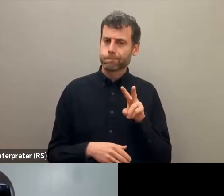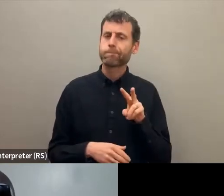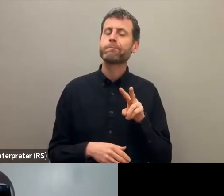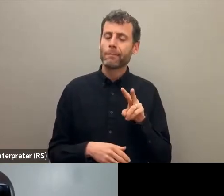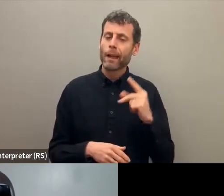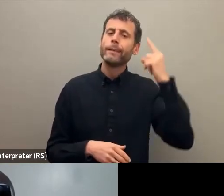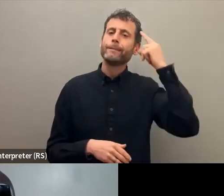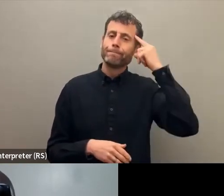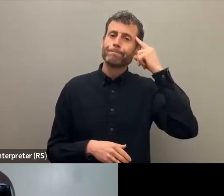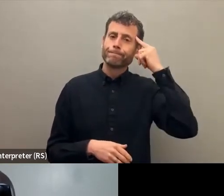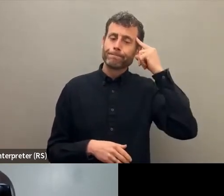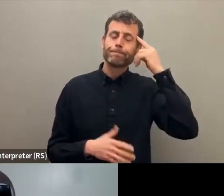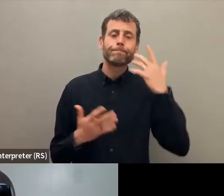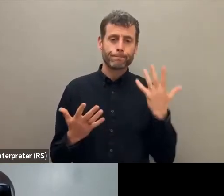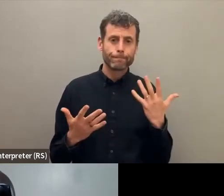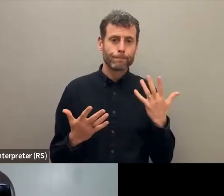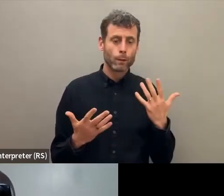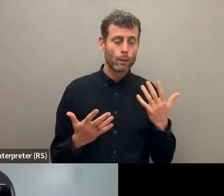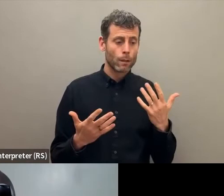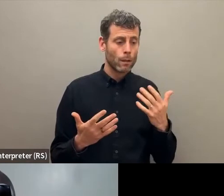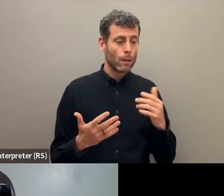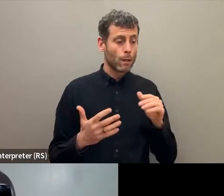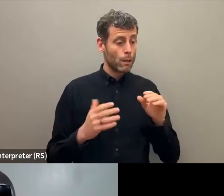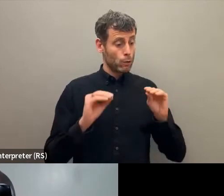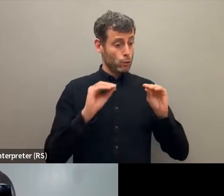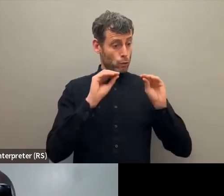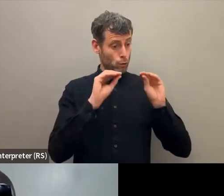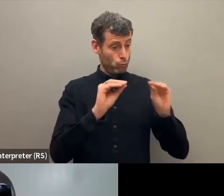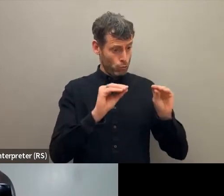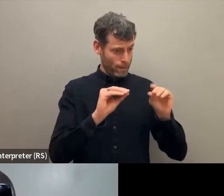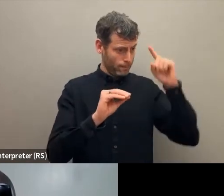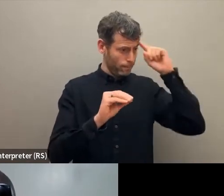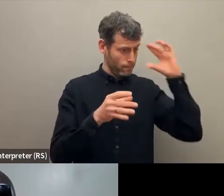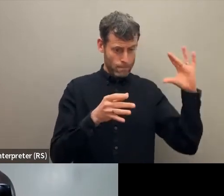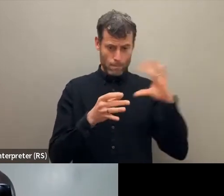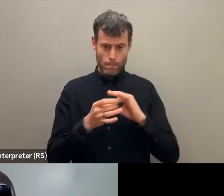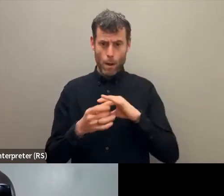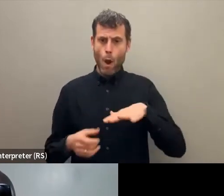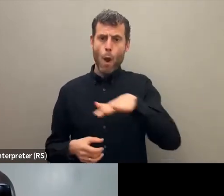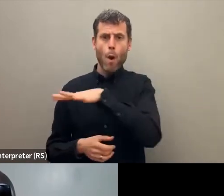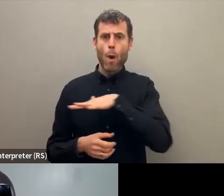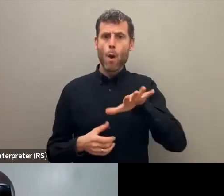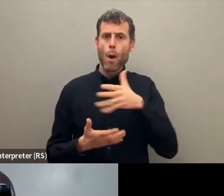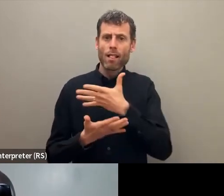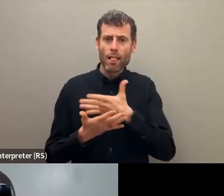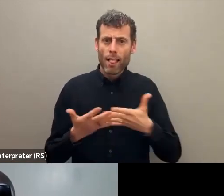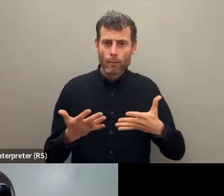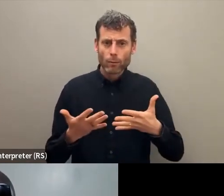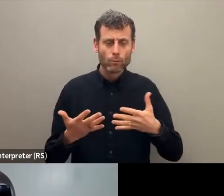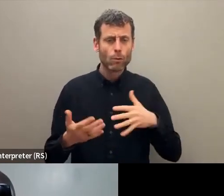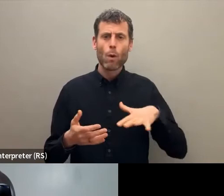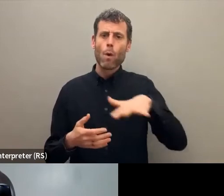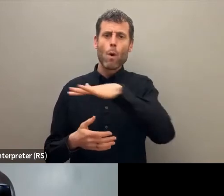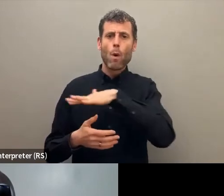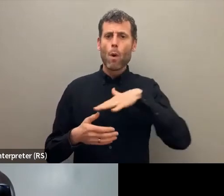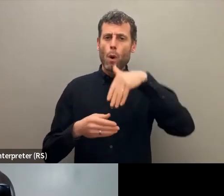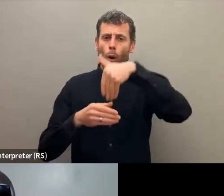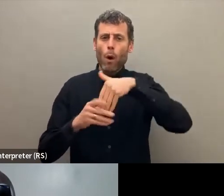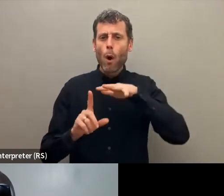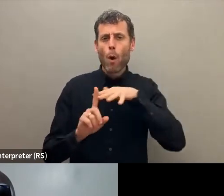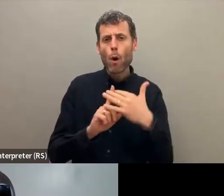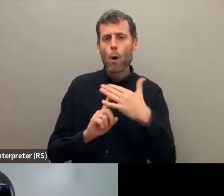Elizabeth Lockwood: But do not consider that they have enough knowledge to confidently use or advocate for better data, so this is a good area for us to focus on going forward.